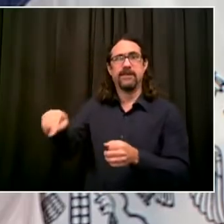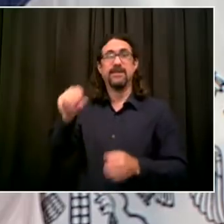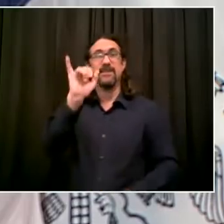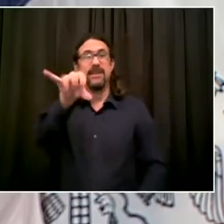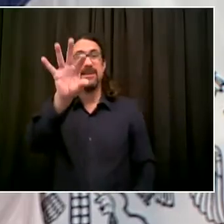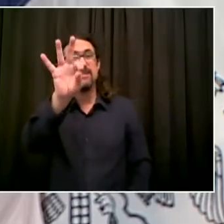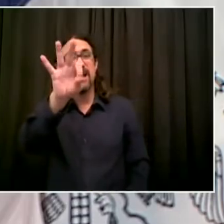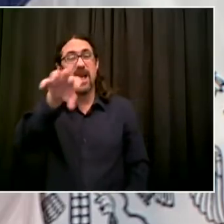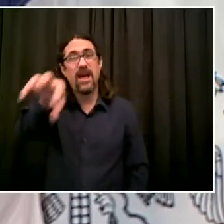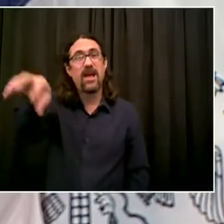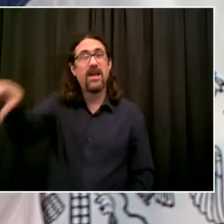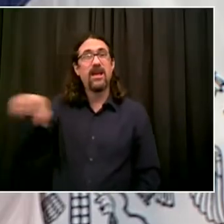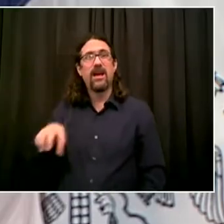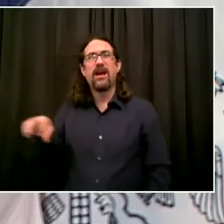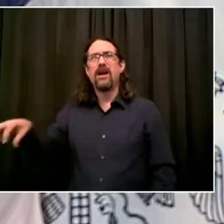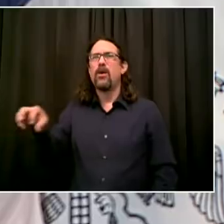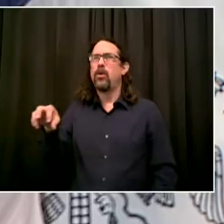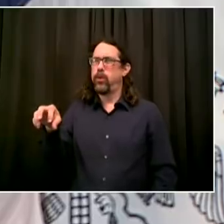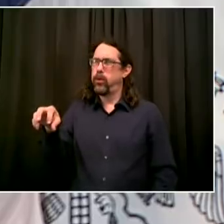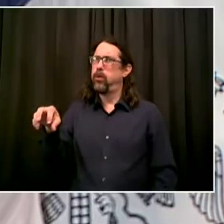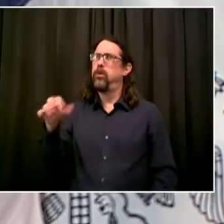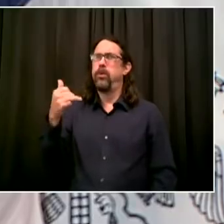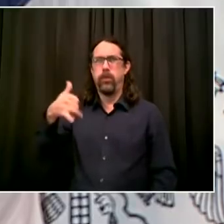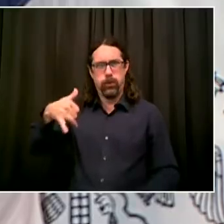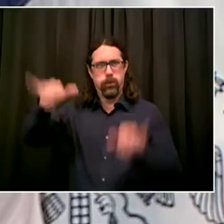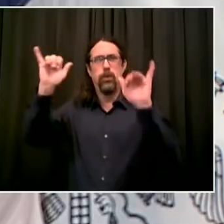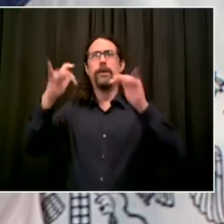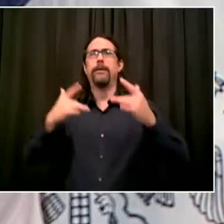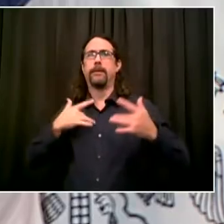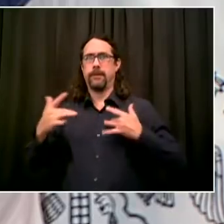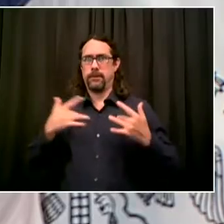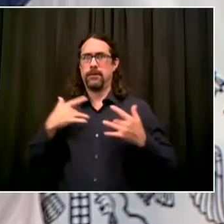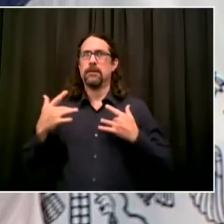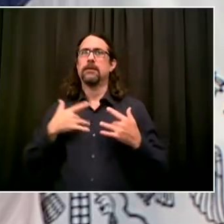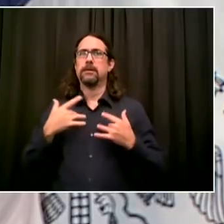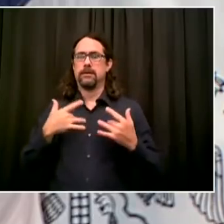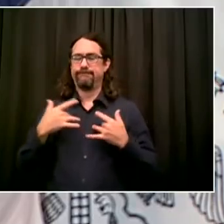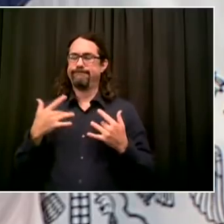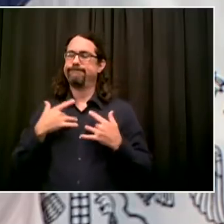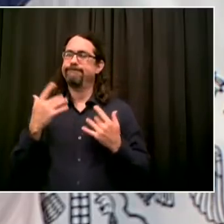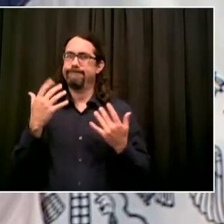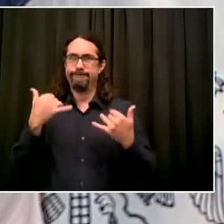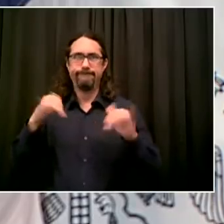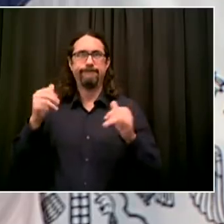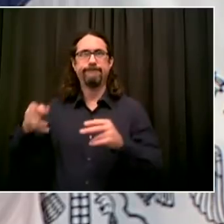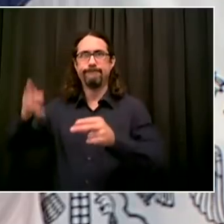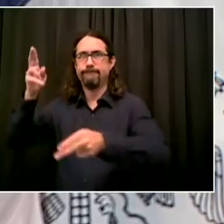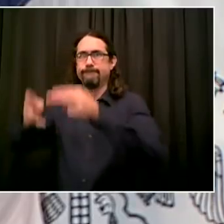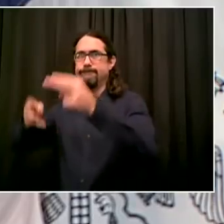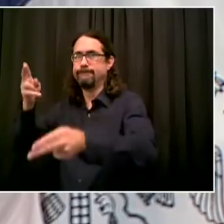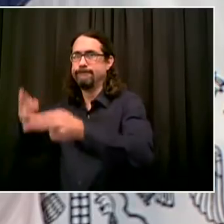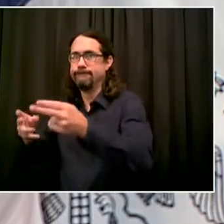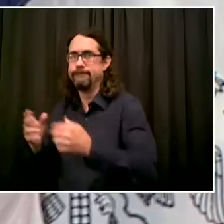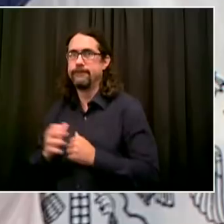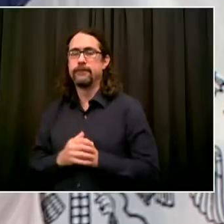KNOW, GOING BACK TO SCHOOL AND PEOPLE WORKING IN ETH HSCOOLS, EVERYTHING CONTRIBUTES TO